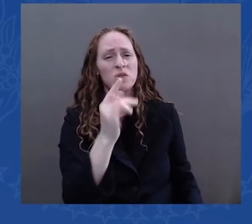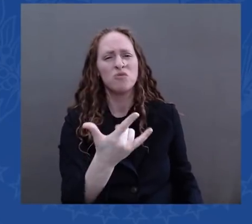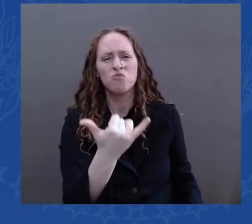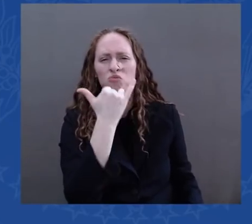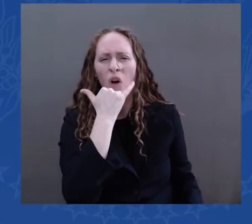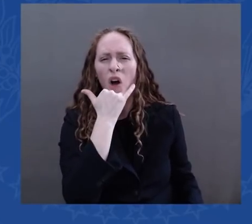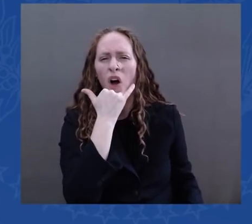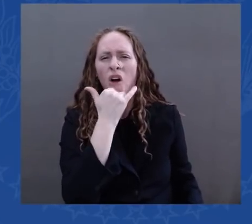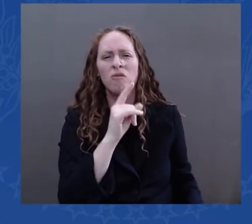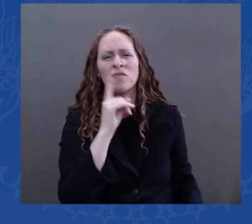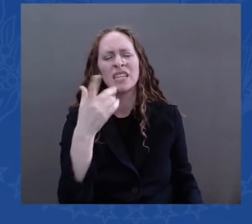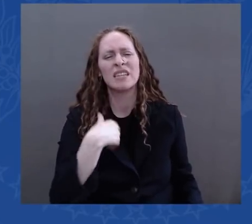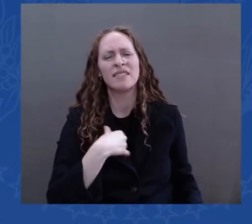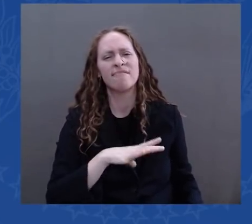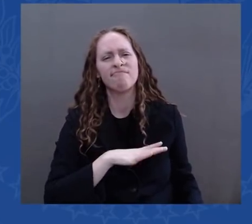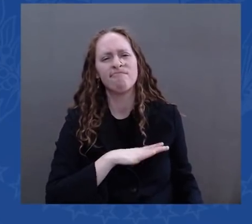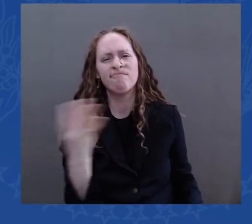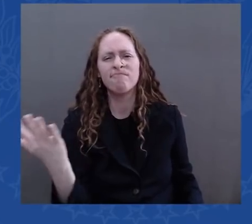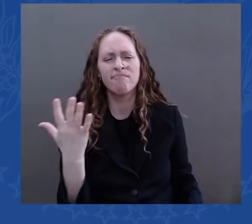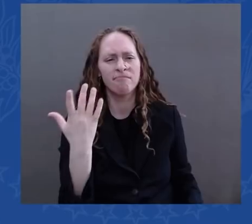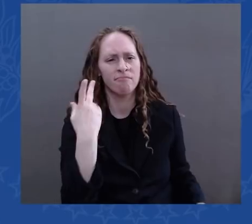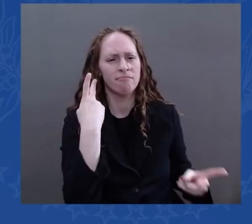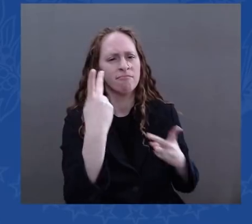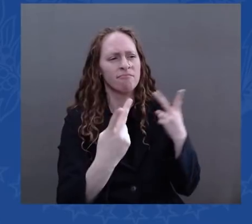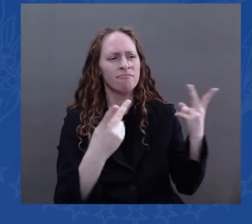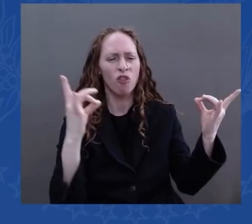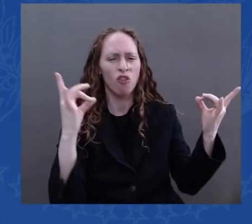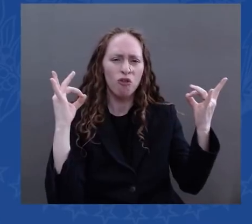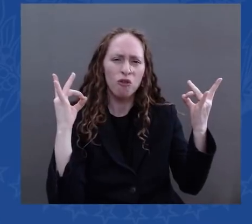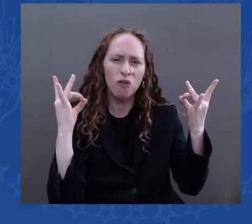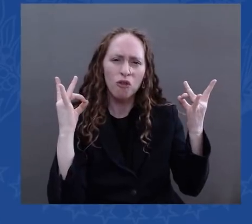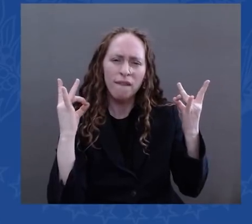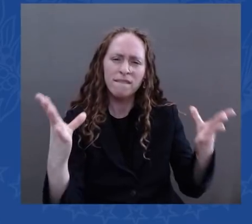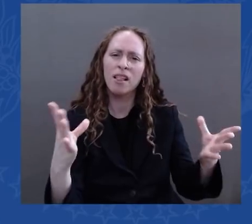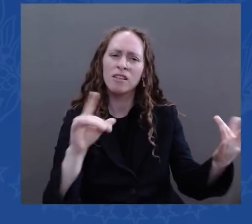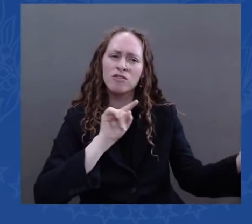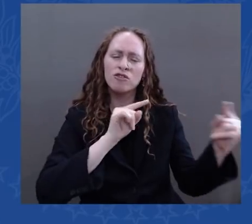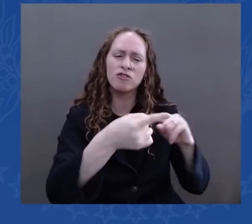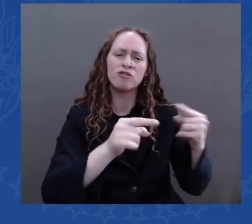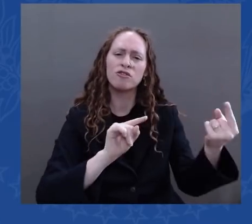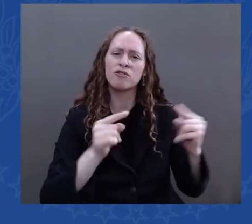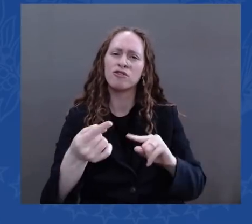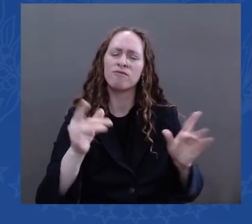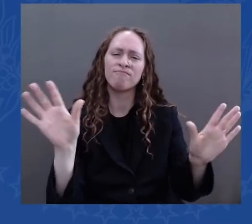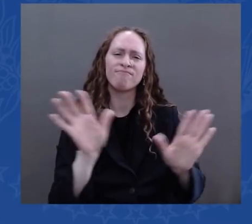And it's more an aspiration than anything. He shouldn't be in power. There's no -- I mean, people like this